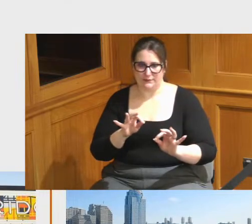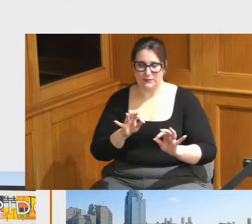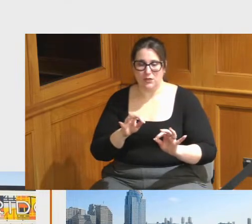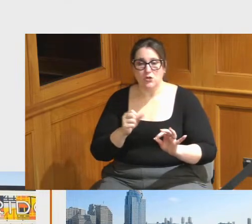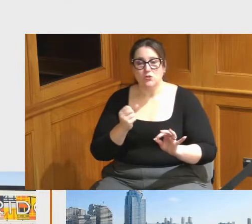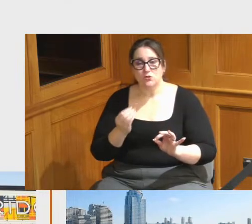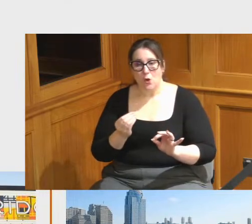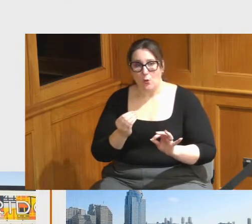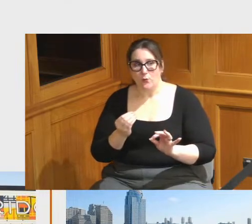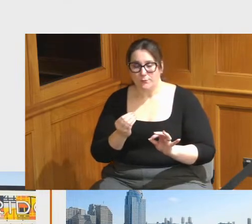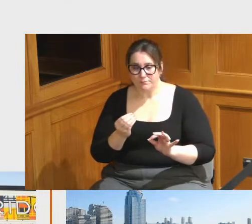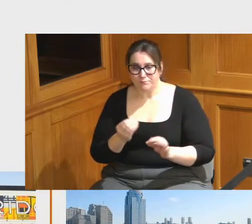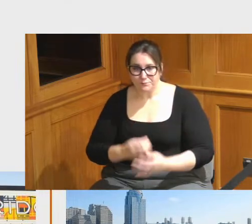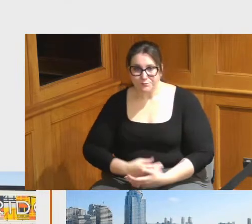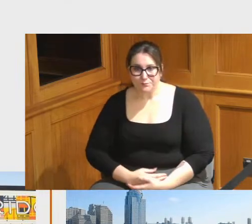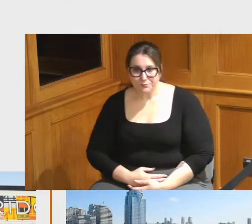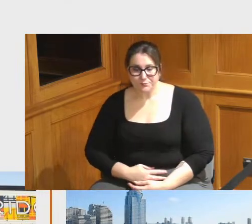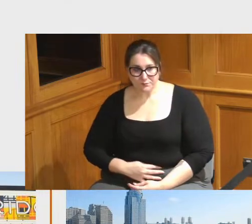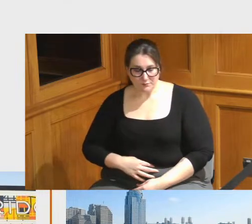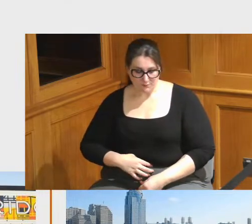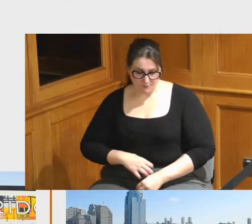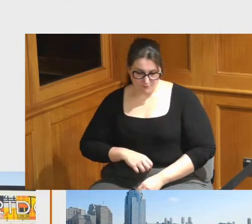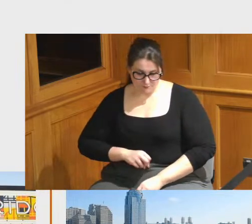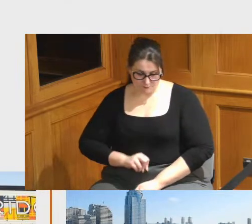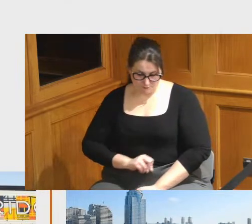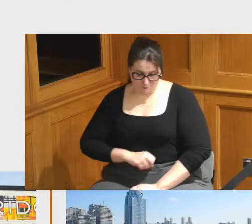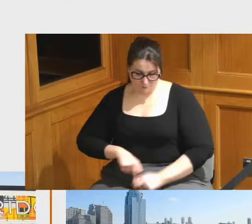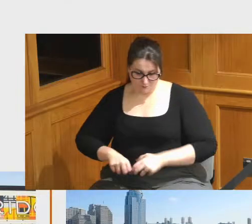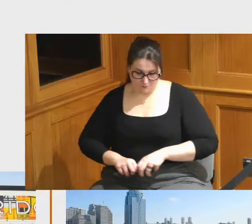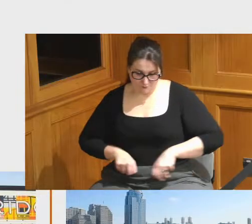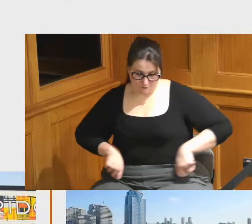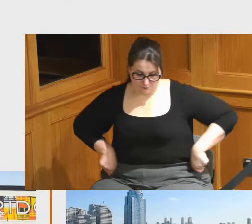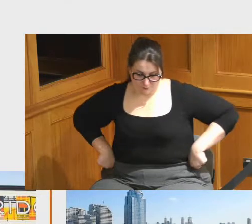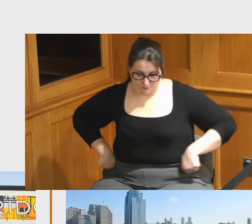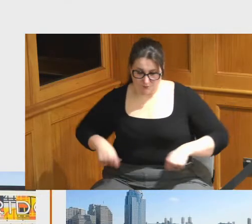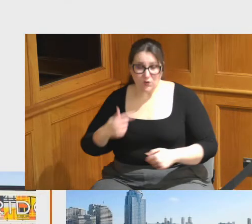those trends and opportunities and understanding that across the city of Cincinnati and Hamilton